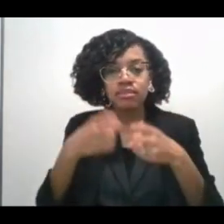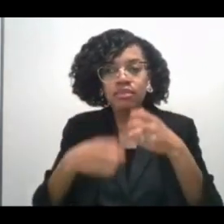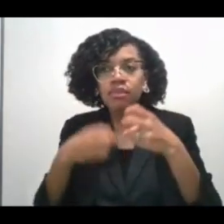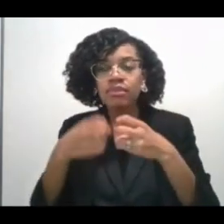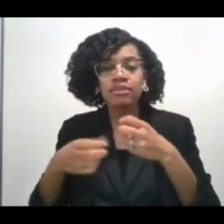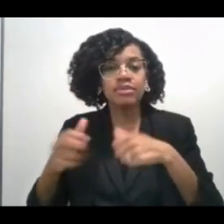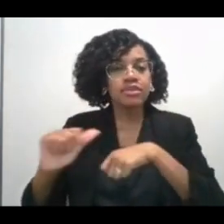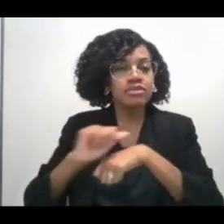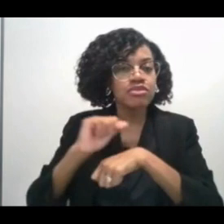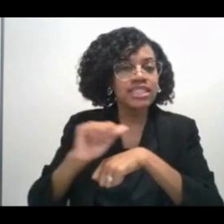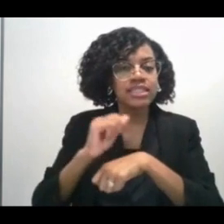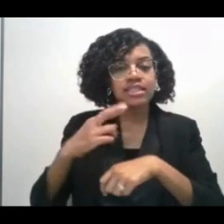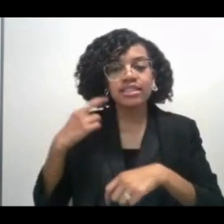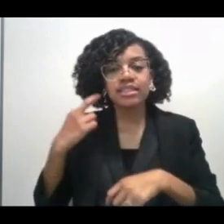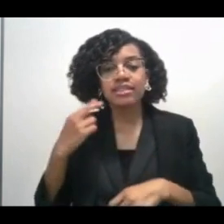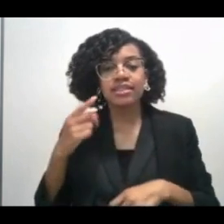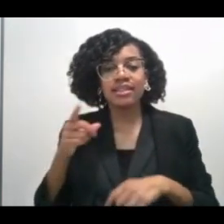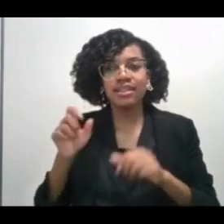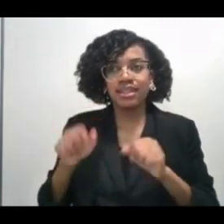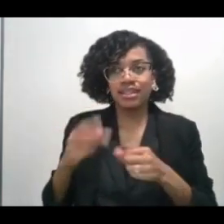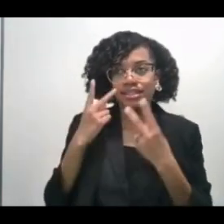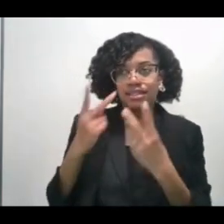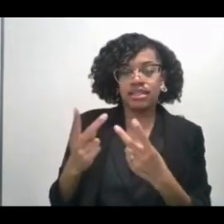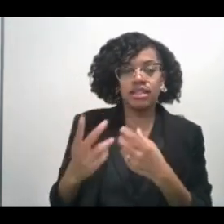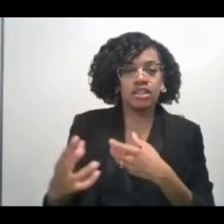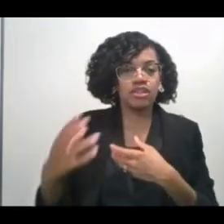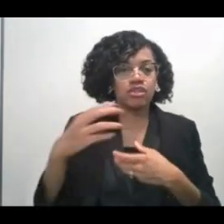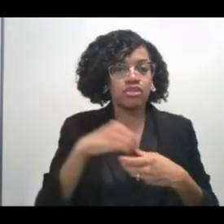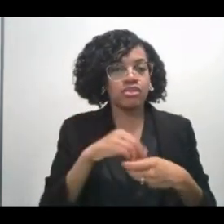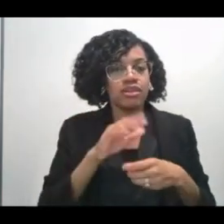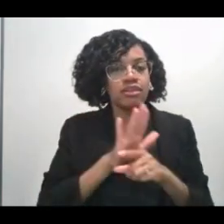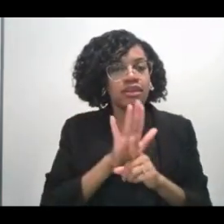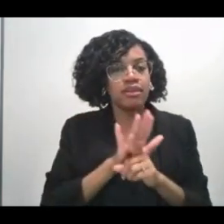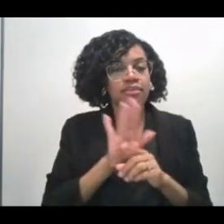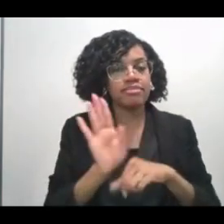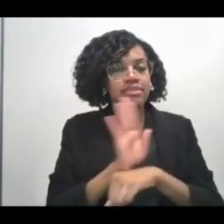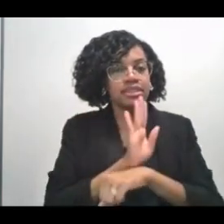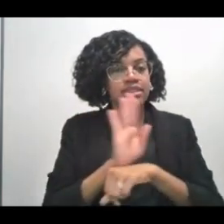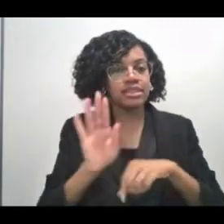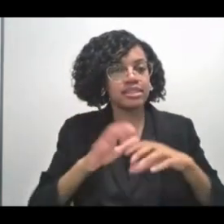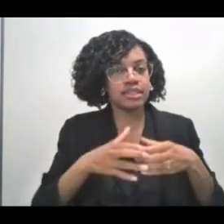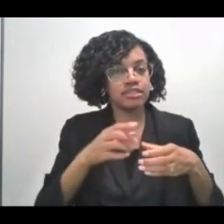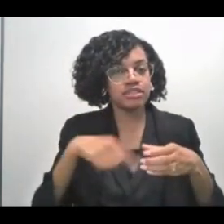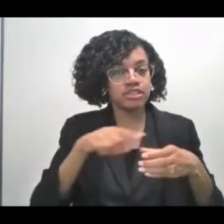sector. Those people exist who are able to interpret the